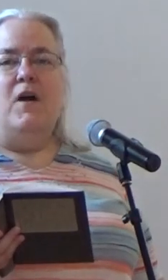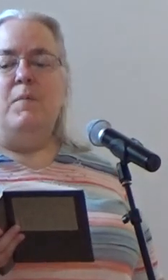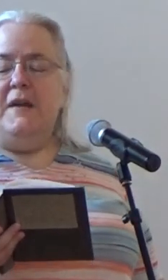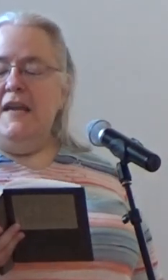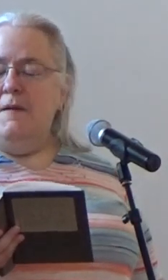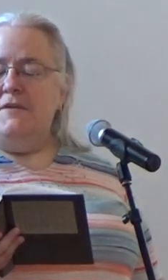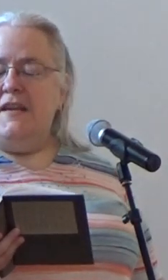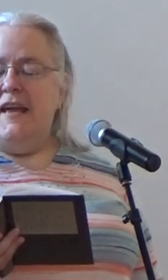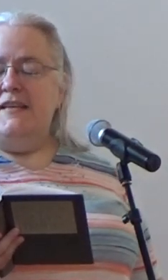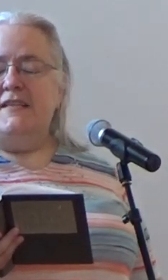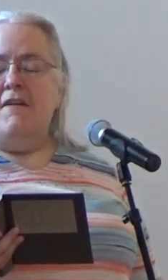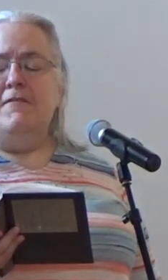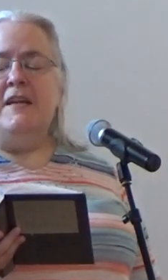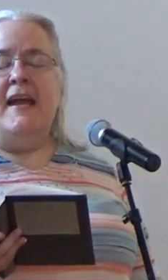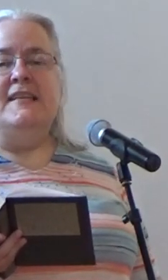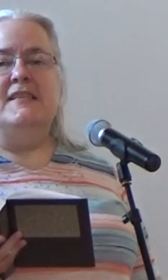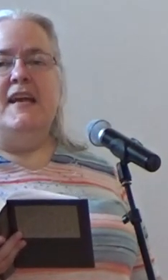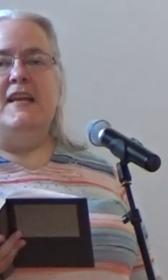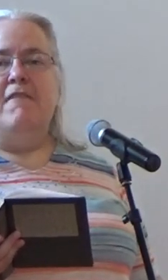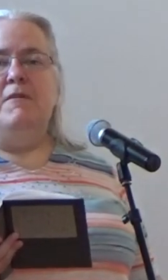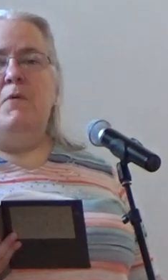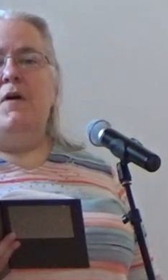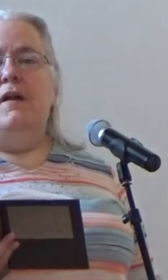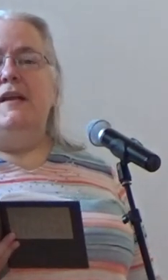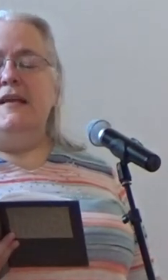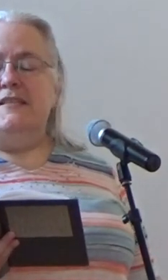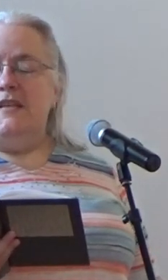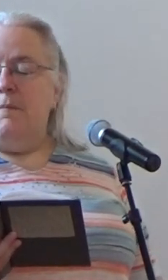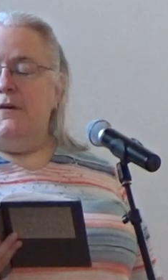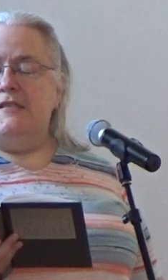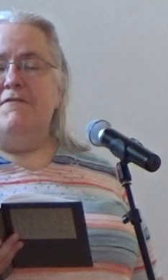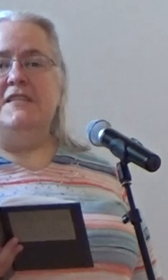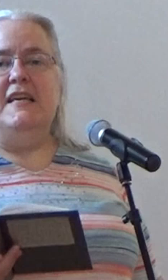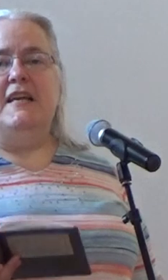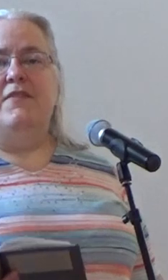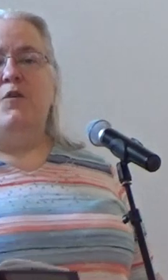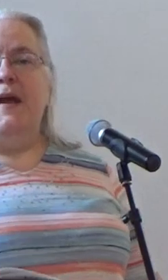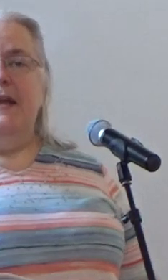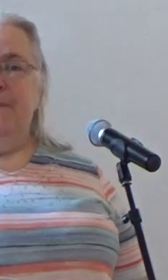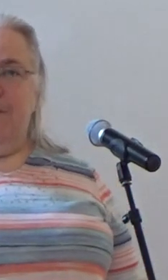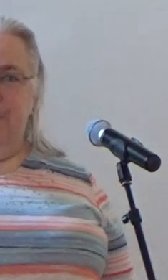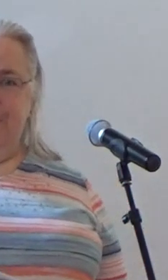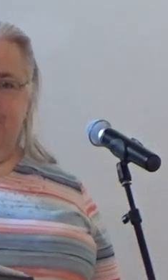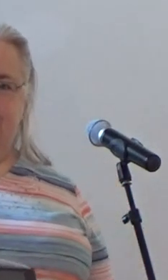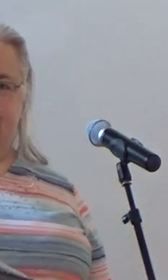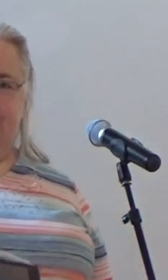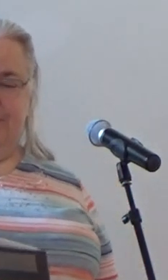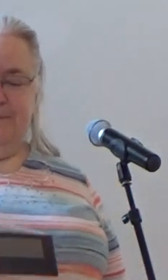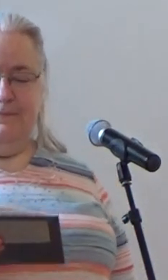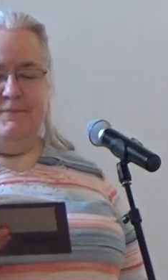Our opening hymn today is Every Night and Every Morn. It's number 17 in the